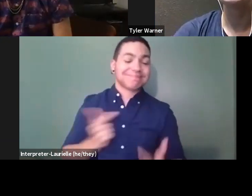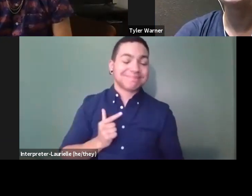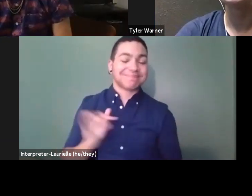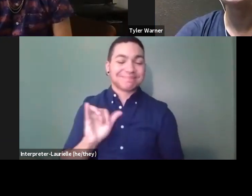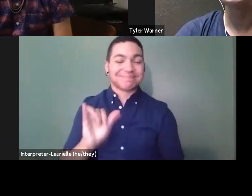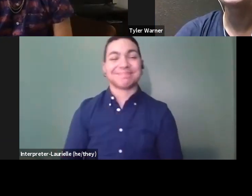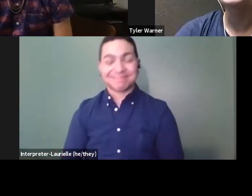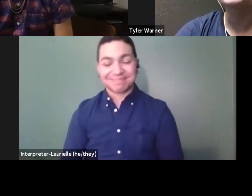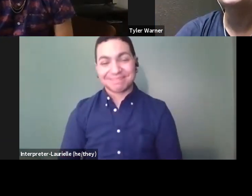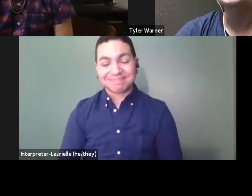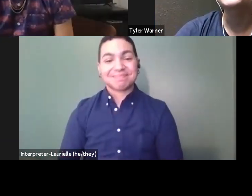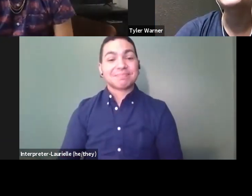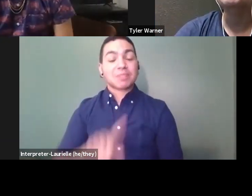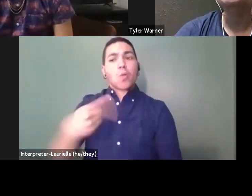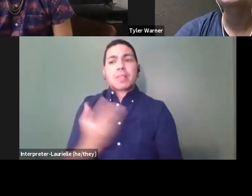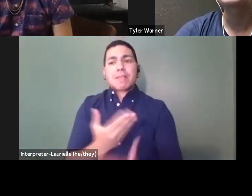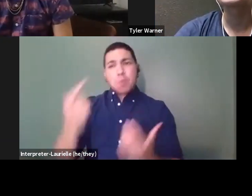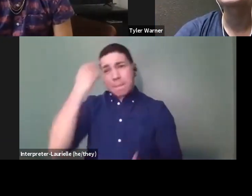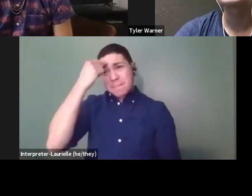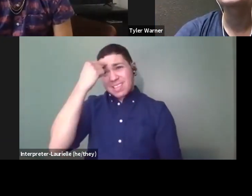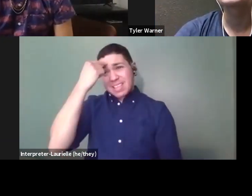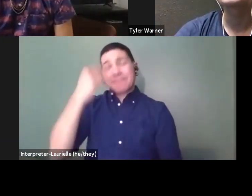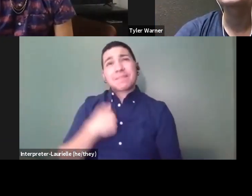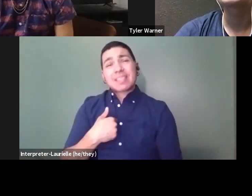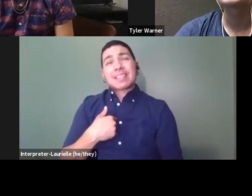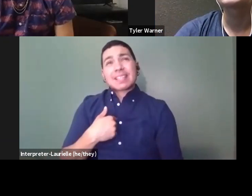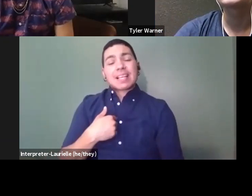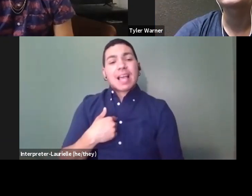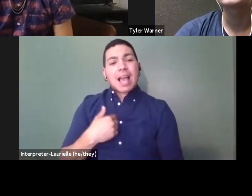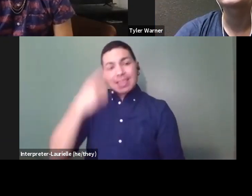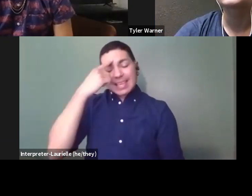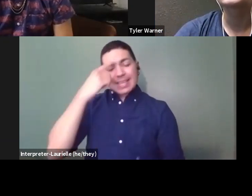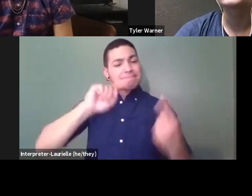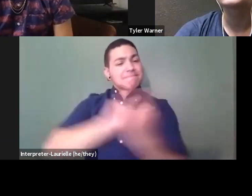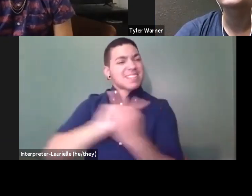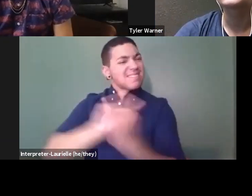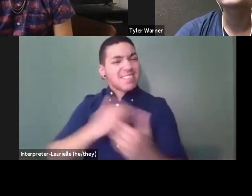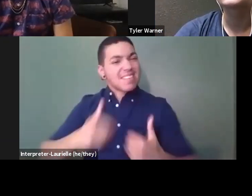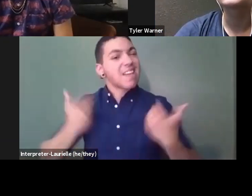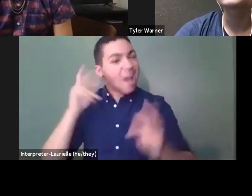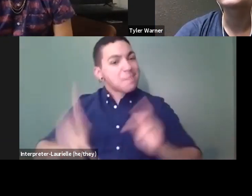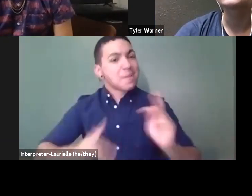coming into the world with creativity and expansion, that really excites me.